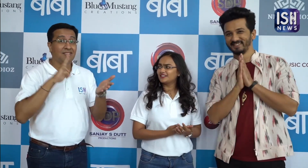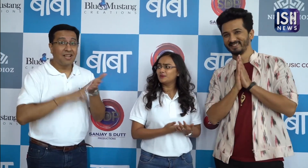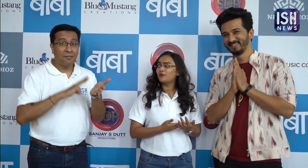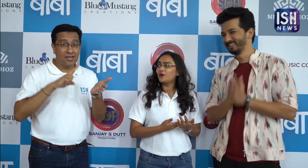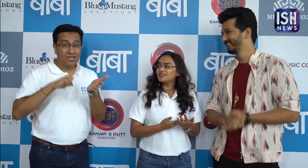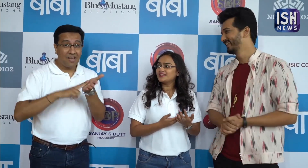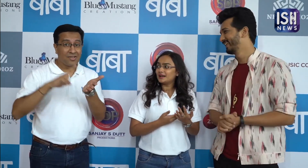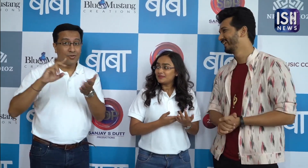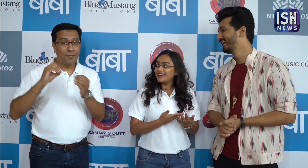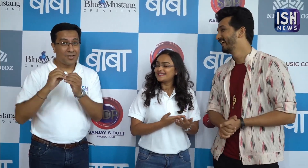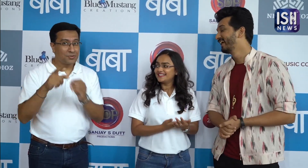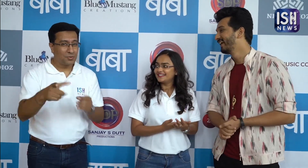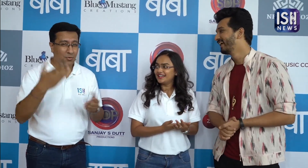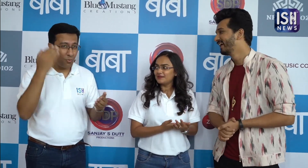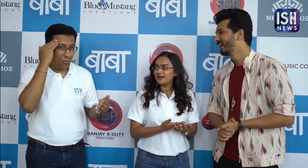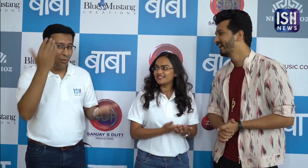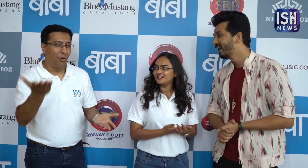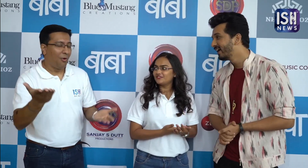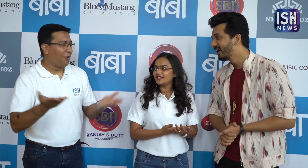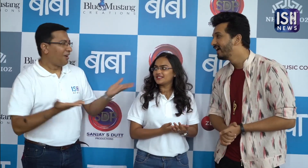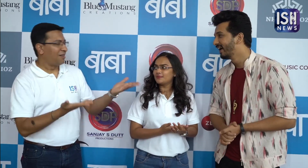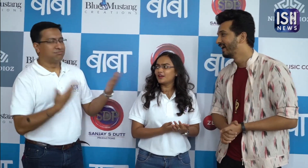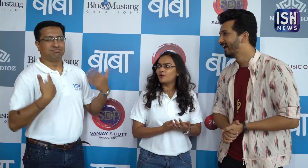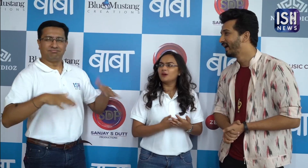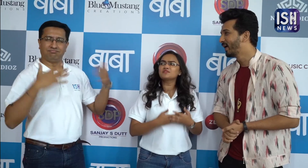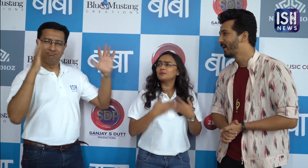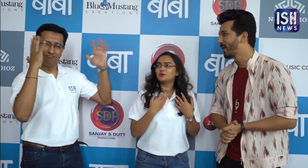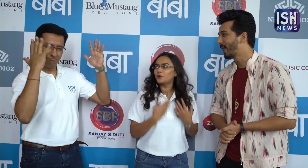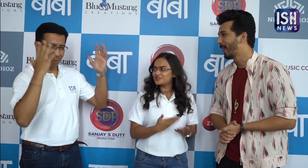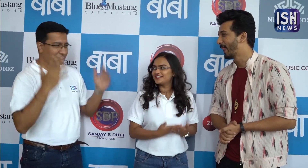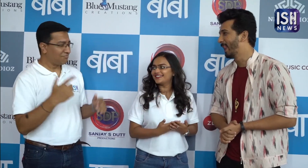Majhya Navryachi Bayko, he is too good in that you all know this.